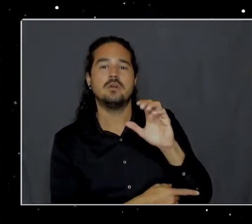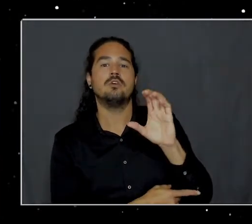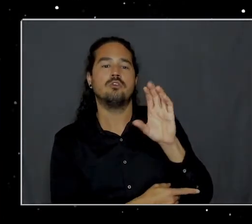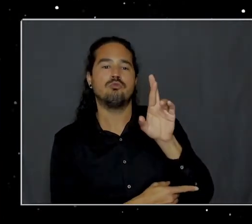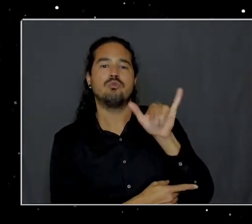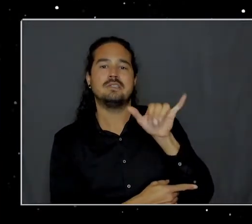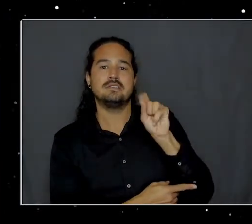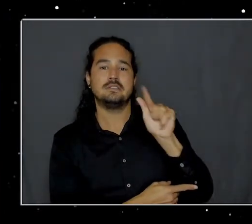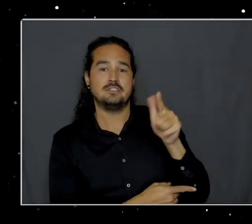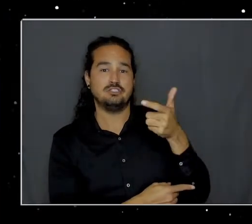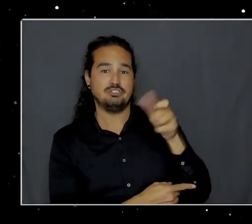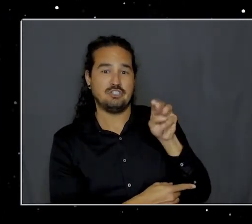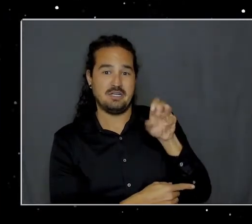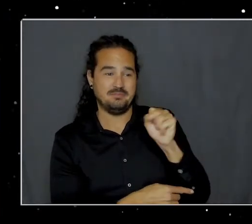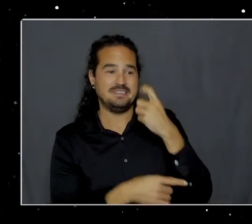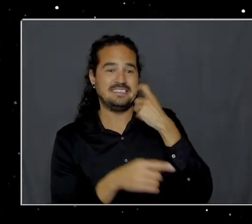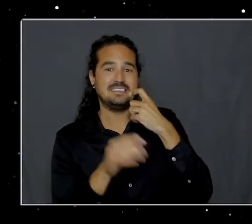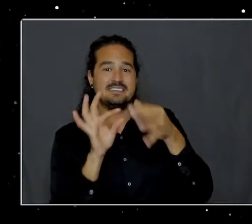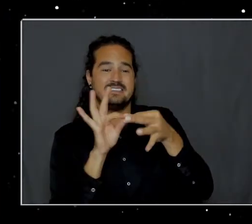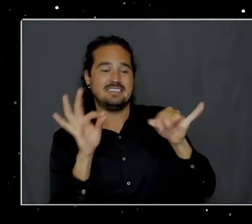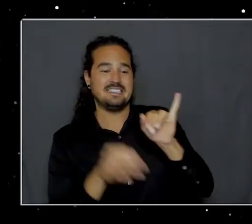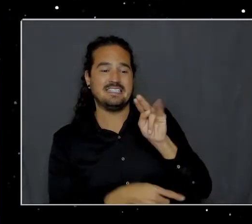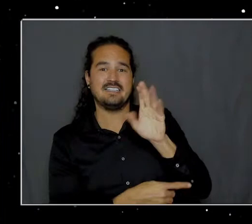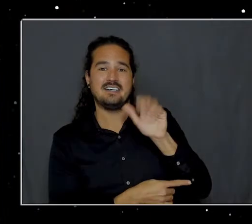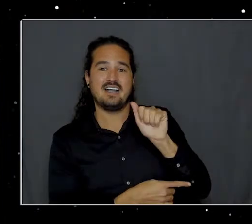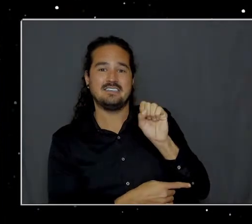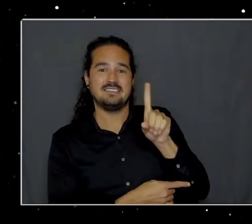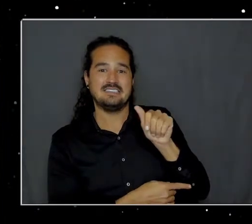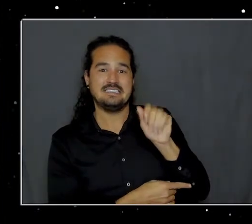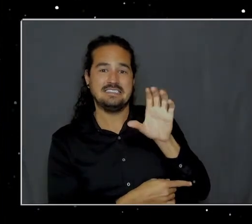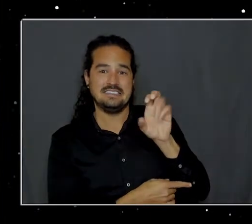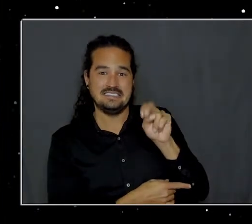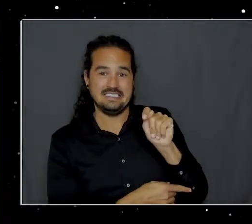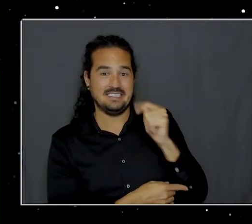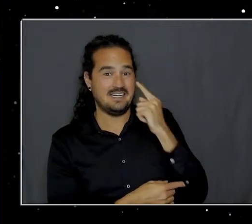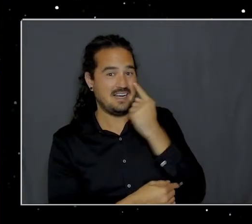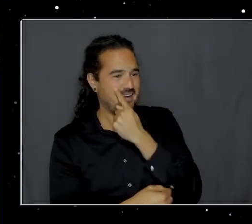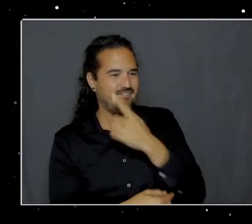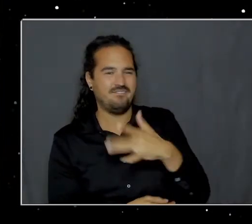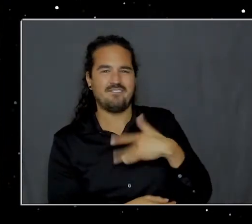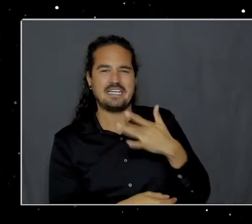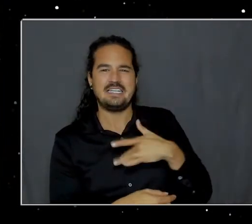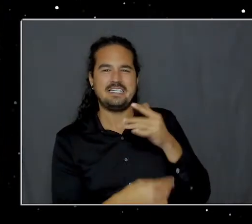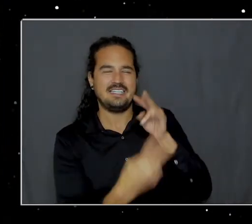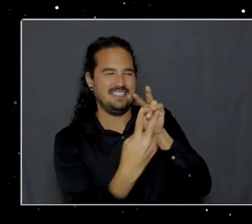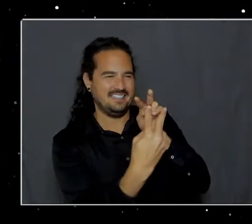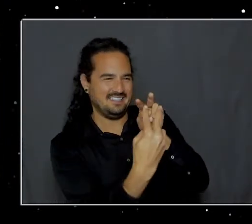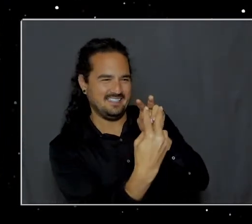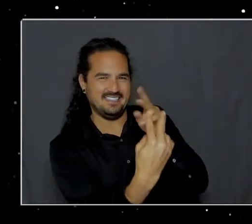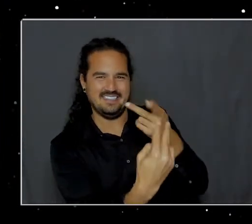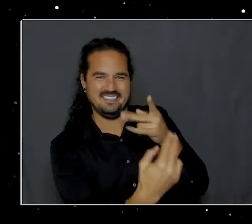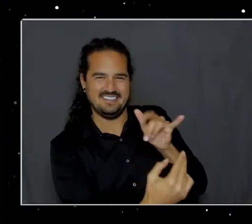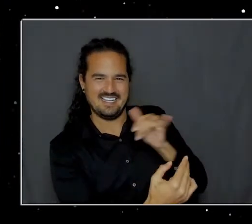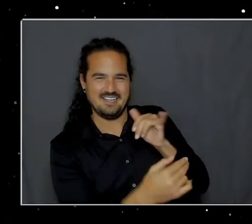THIS IS JUST ME AND JEANIE'S ALLEY ALL DAY LONG. JEANNIE YANDEL: OH MY GOSH. YEAH. SO FOR EVERYONE, I'M JUST GOING